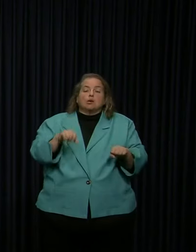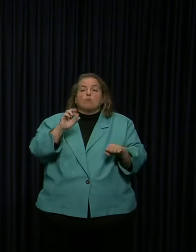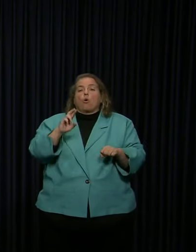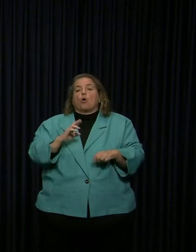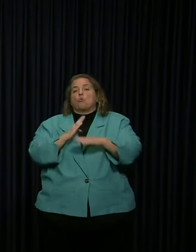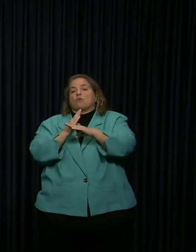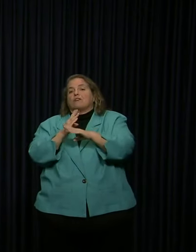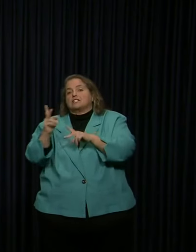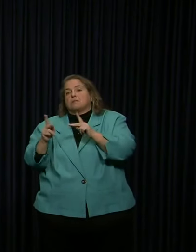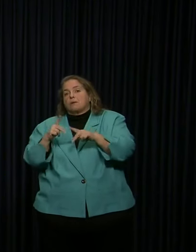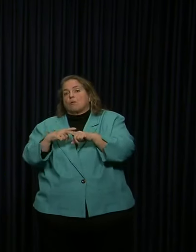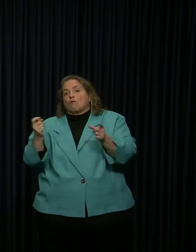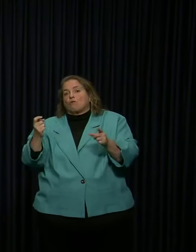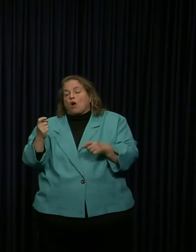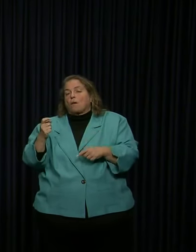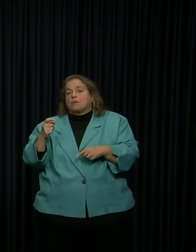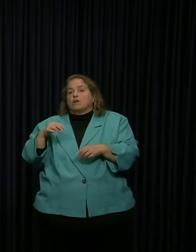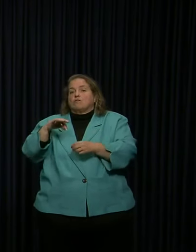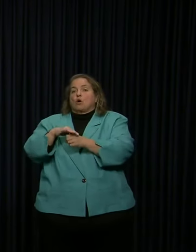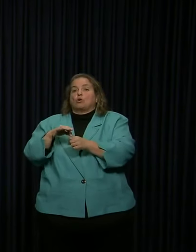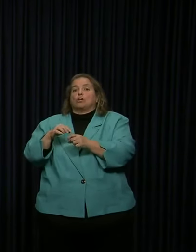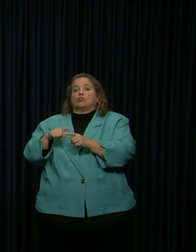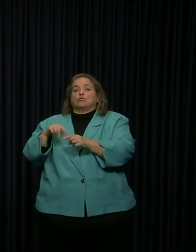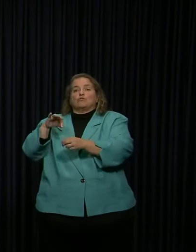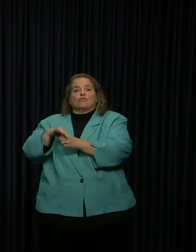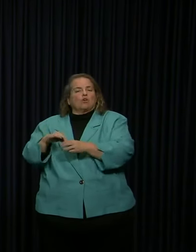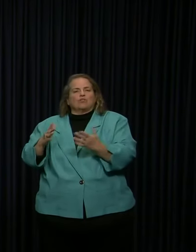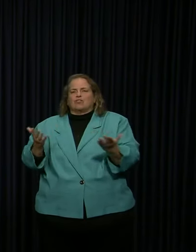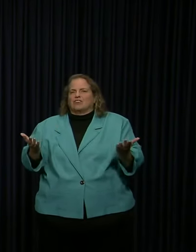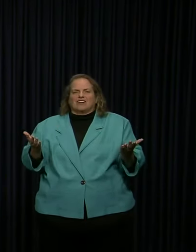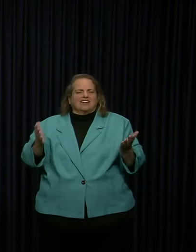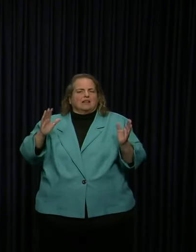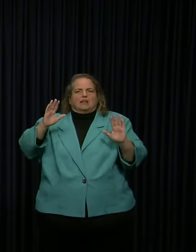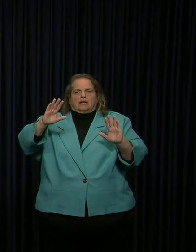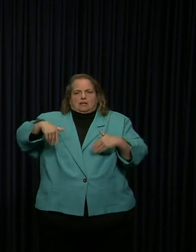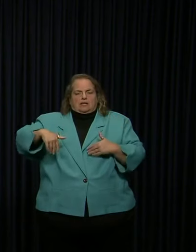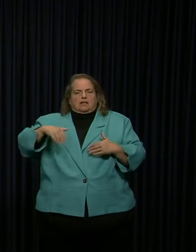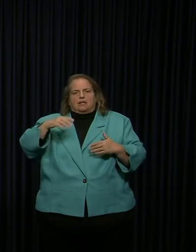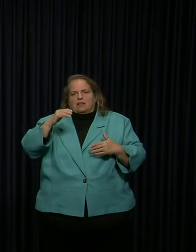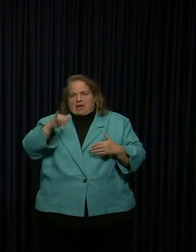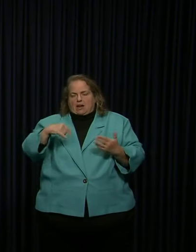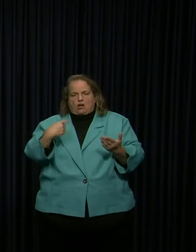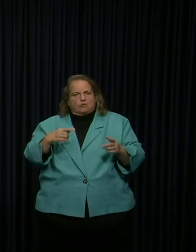JOE. HAVE YOU SPOKEN WITH SECRETARY OF STATE ADAMS ABOUT